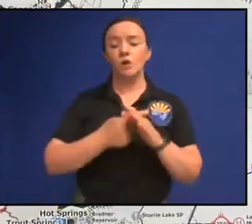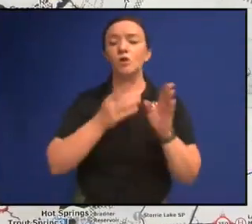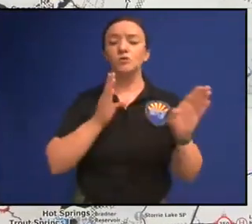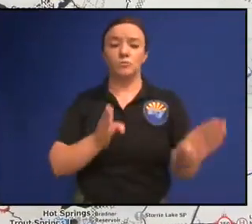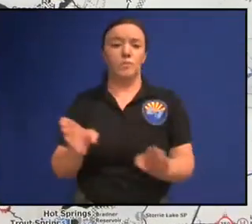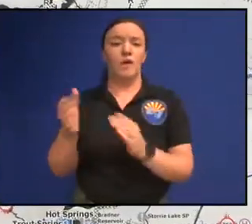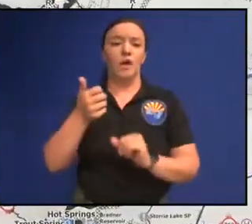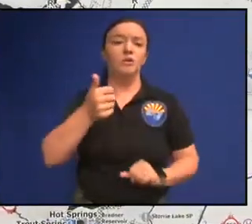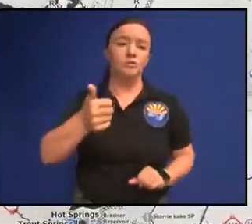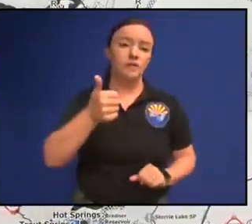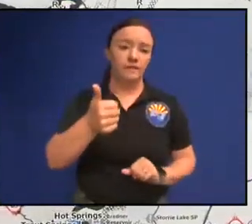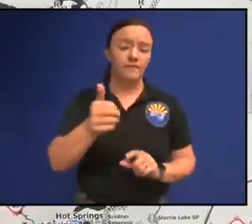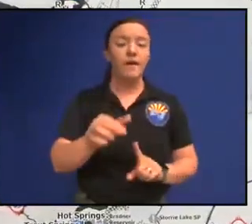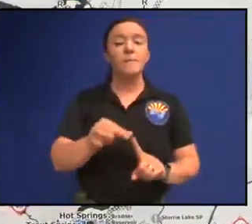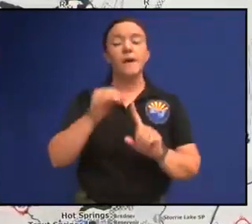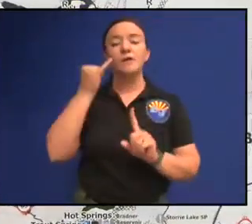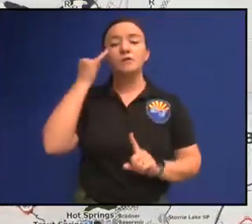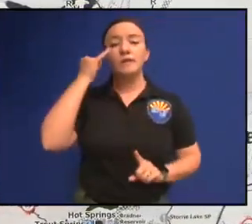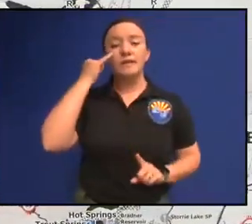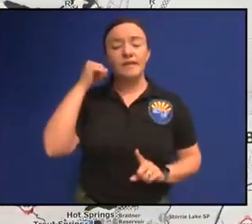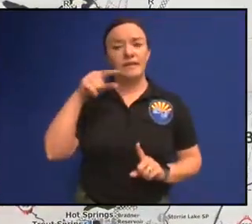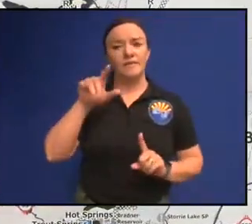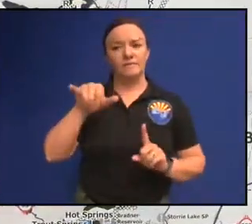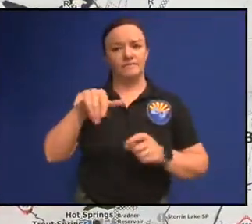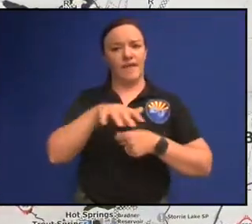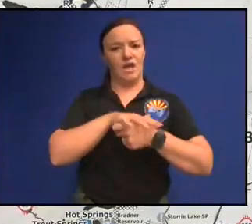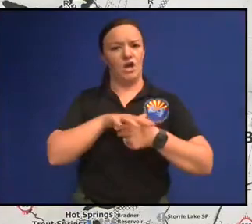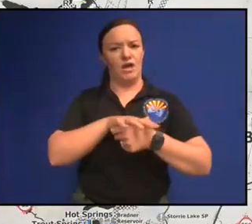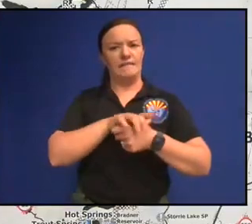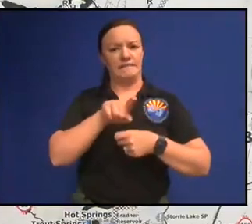ESPECIALLY IF YOU ARE IN THOSE AREAS OF CONCERN OR IF